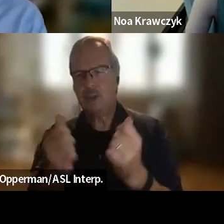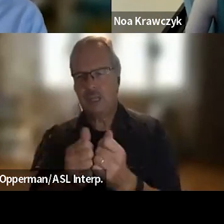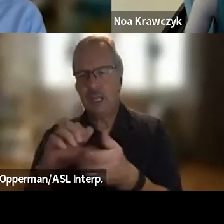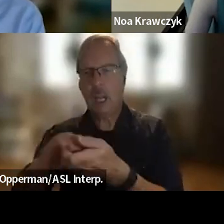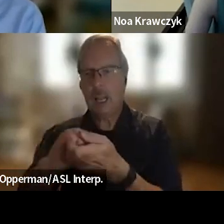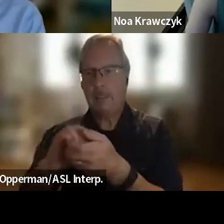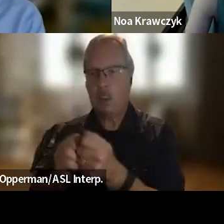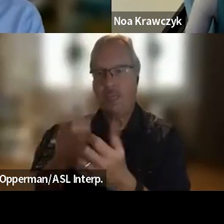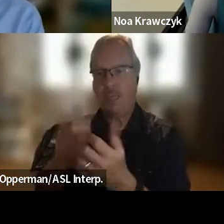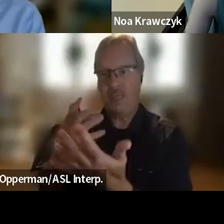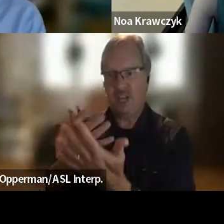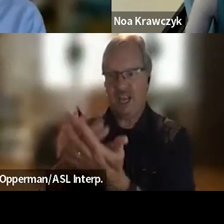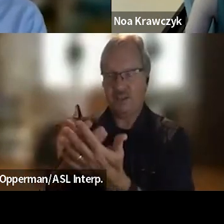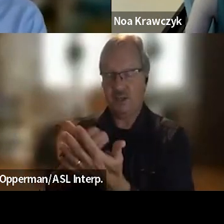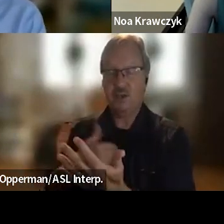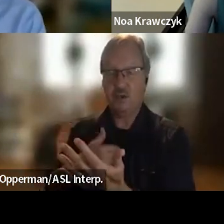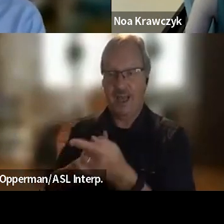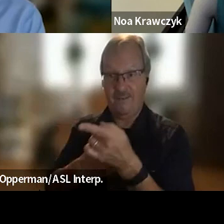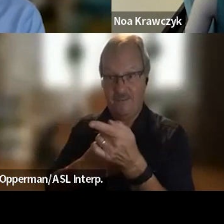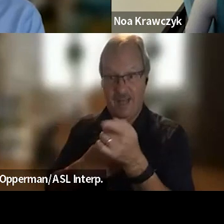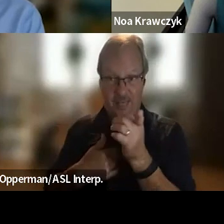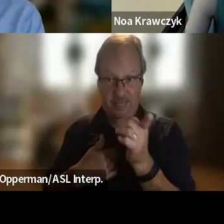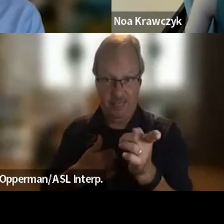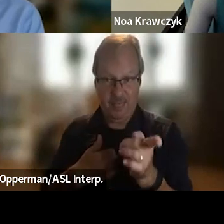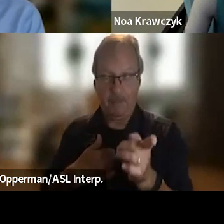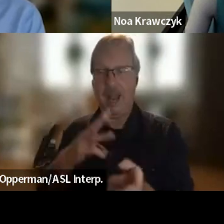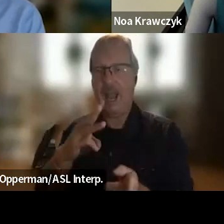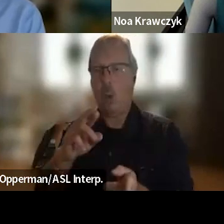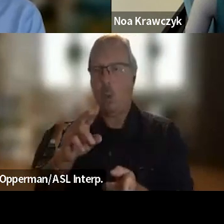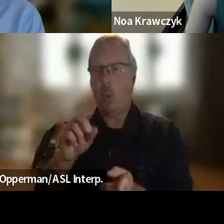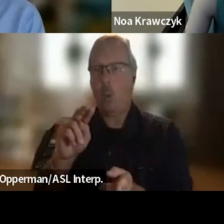So we'll have them at a warden's meeting hopefully soon.